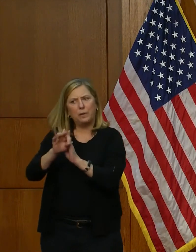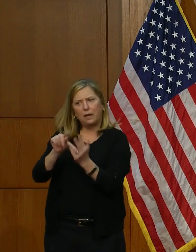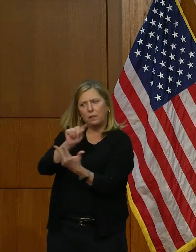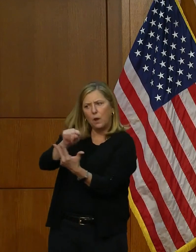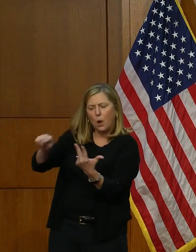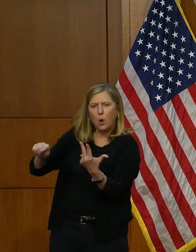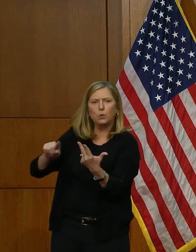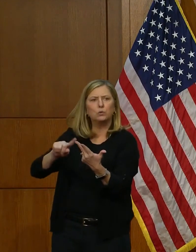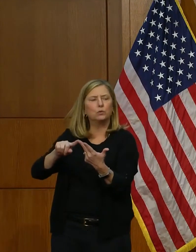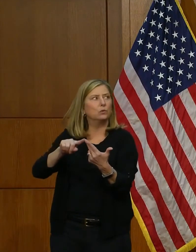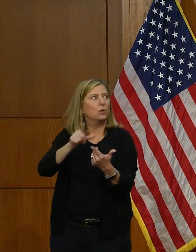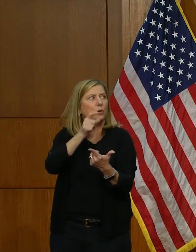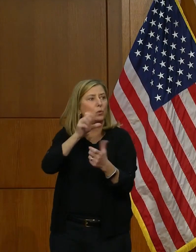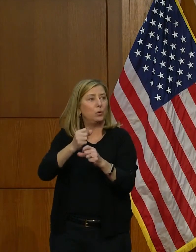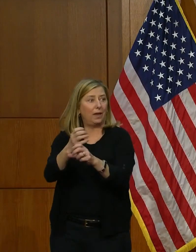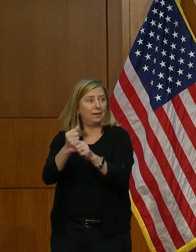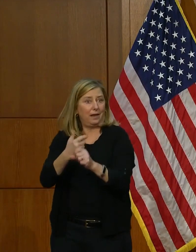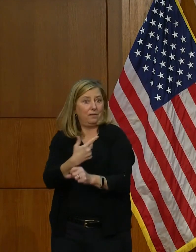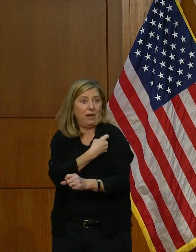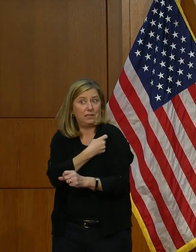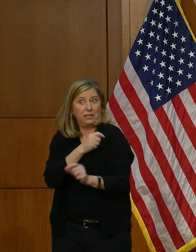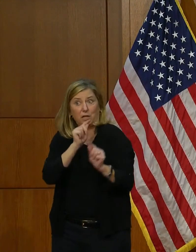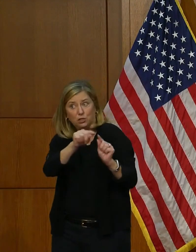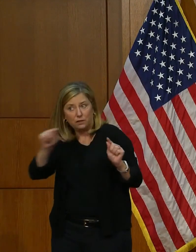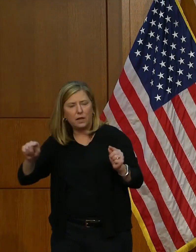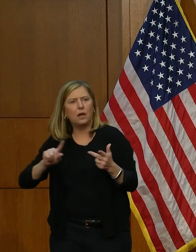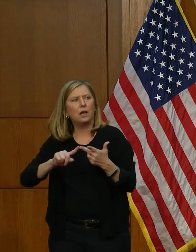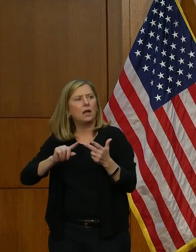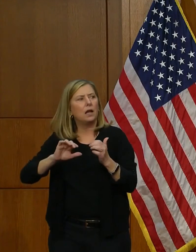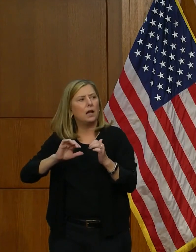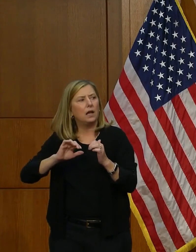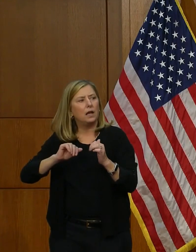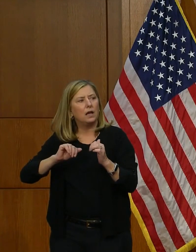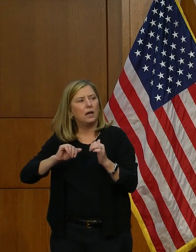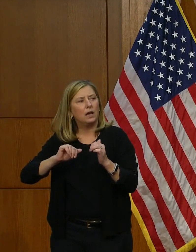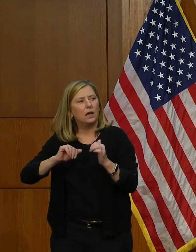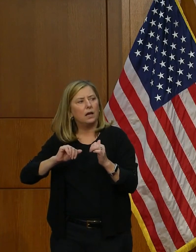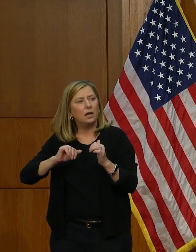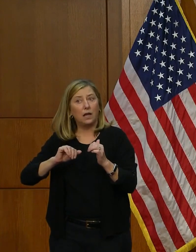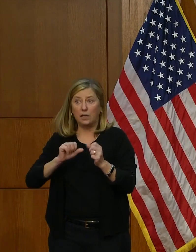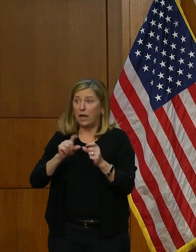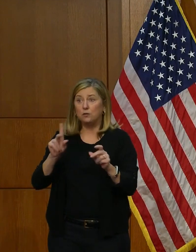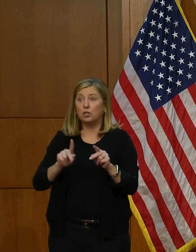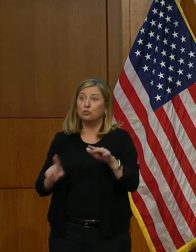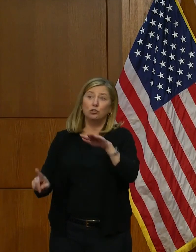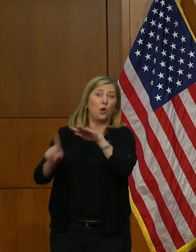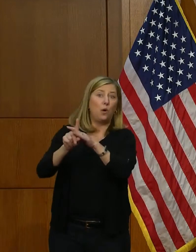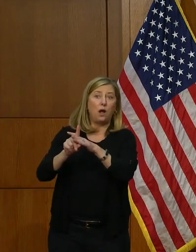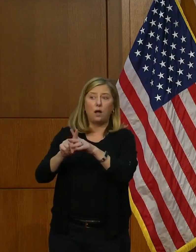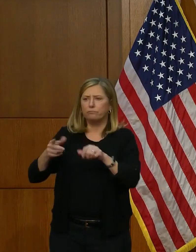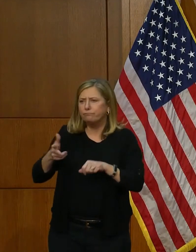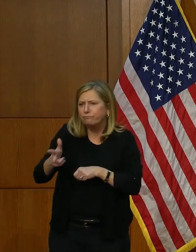I'M WONDERING SPECIFICALLY. HOW WERE THE THREE SITES HE MENTIONED CHOSEN? WHO WILL BE ELIGIBLE FOR VACCINATION AT